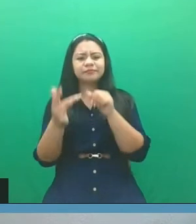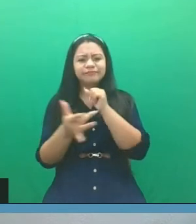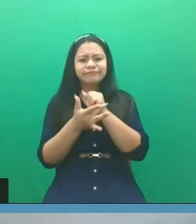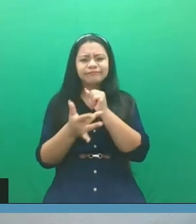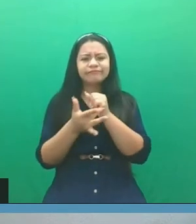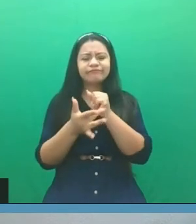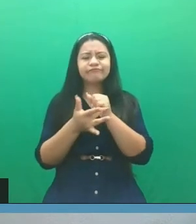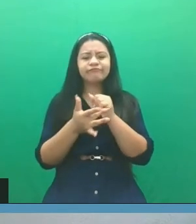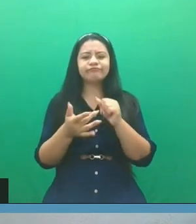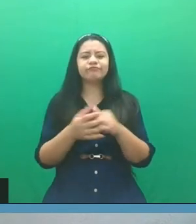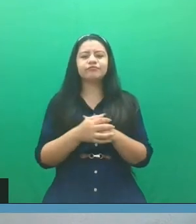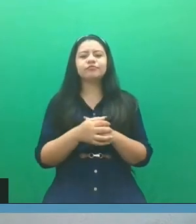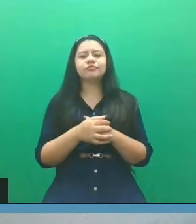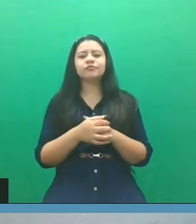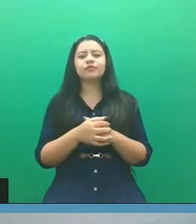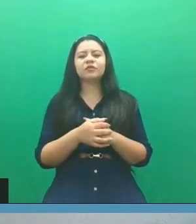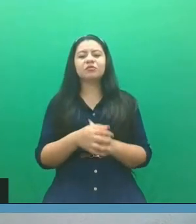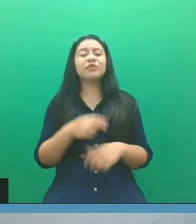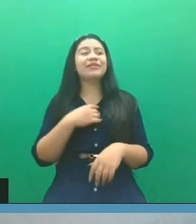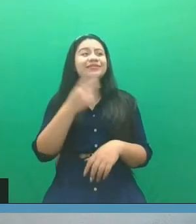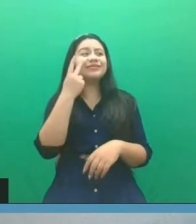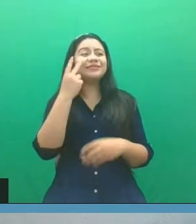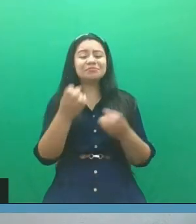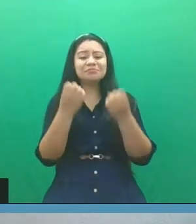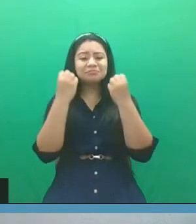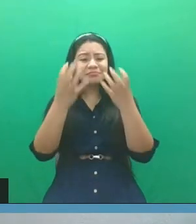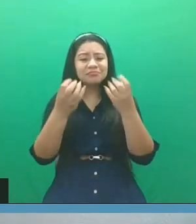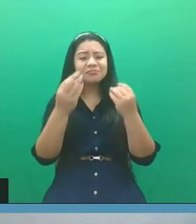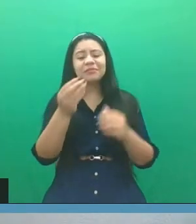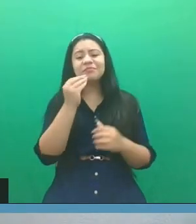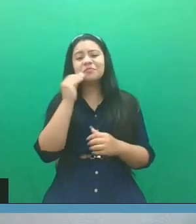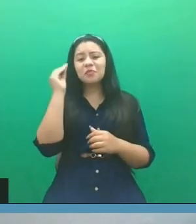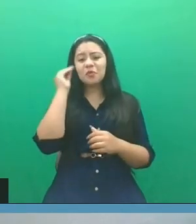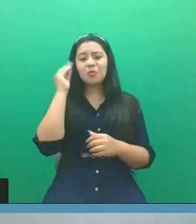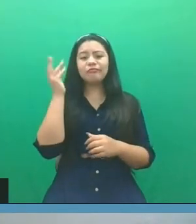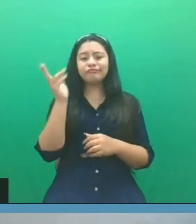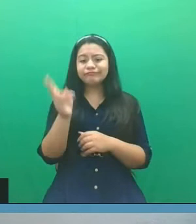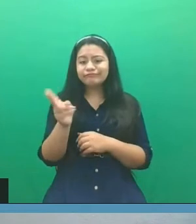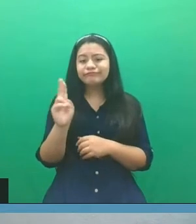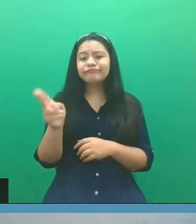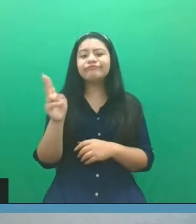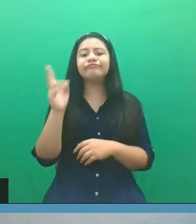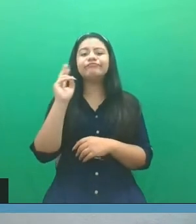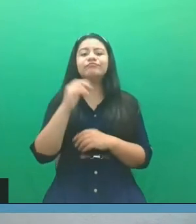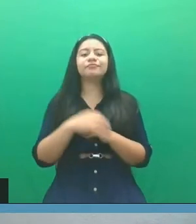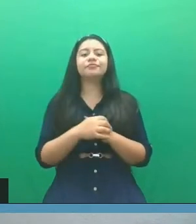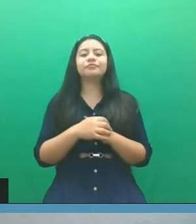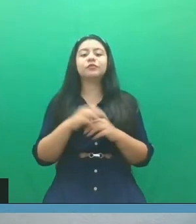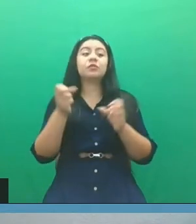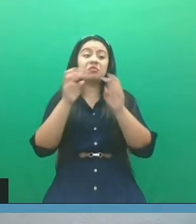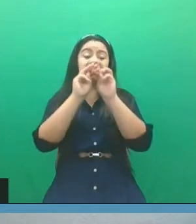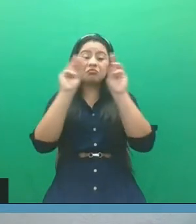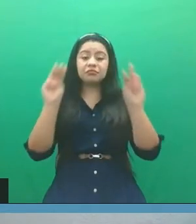to a bunch of historic house museums and even just museums in general that they don't have a large